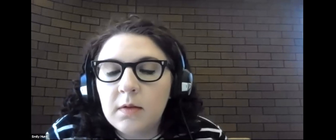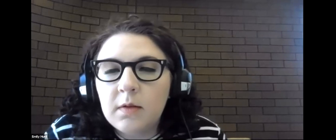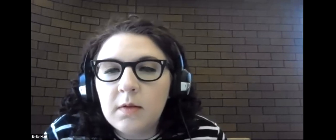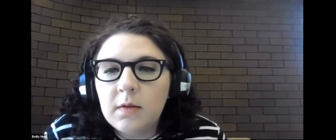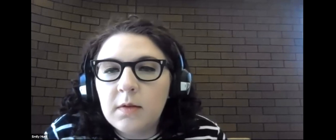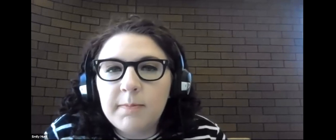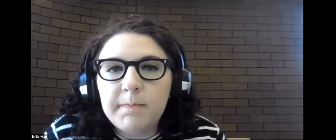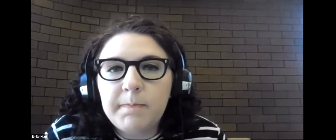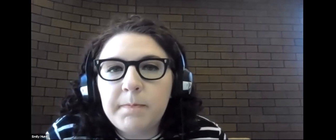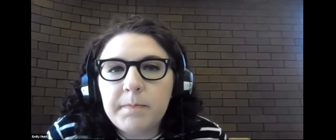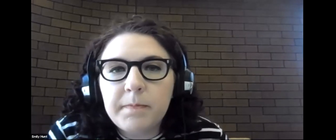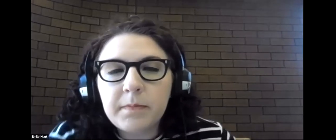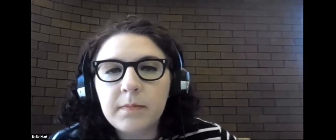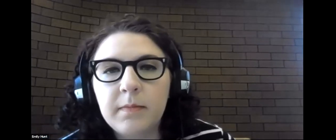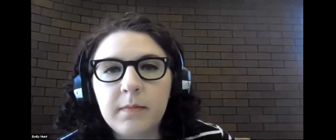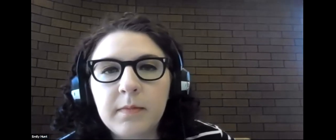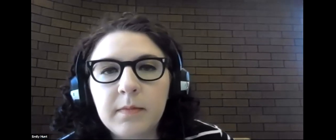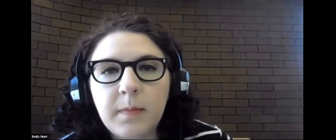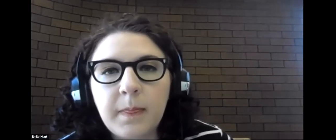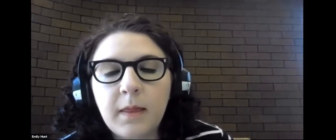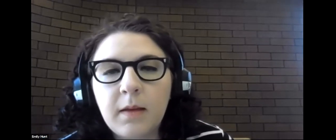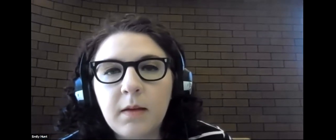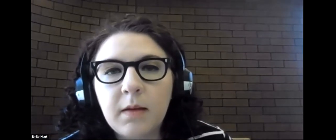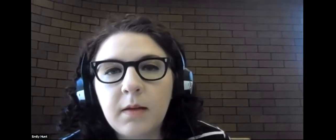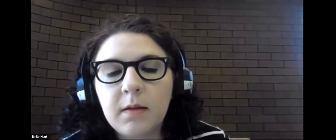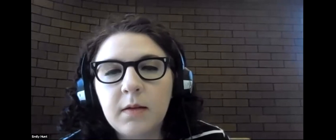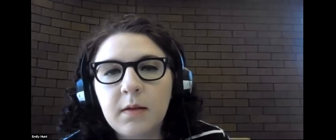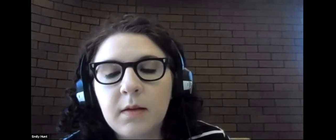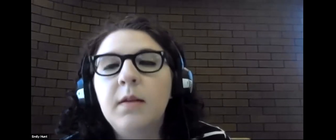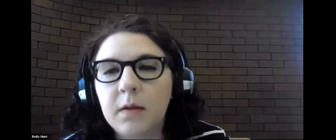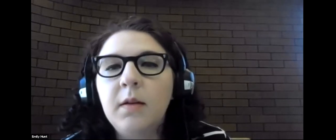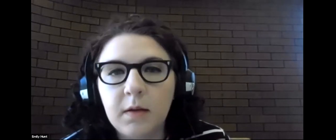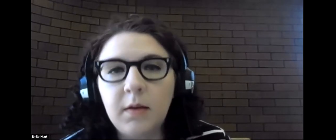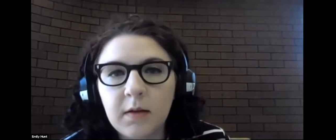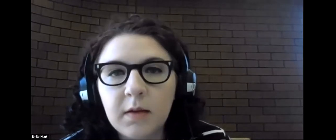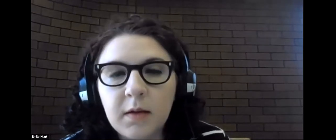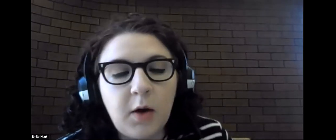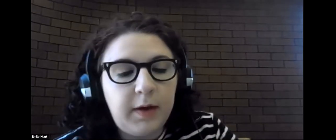I believe they weren't able to see the interpreter during the time you've been talking. Emily Hunt: Okay.